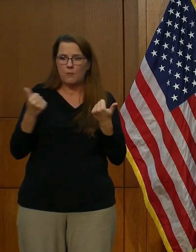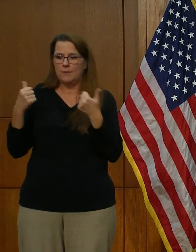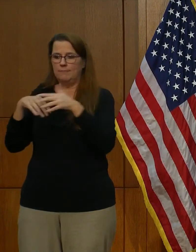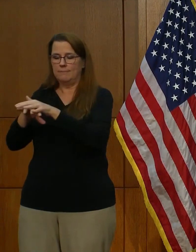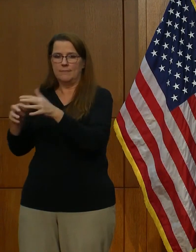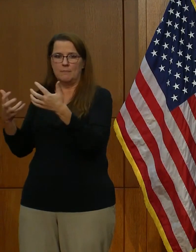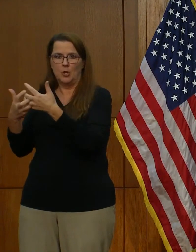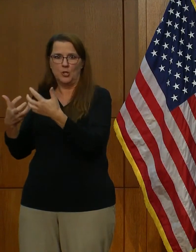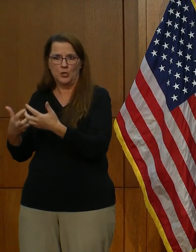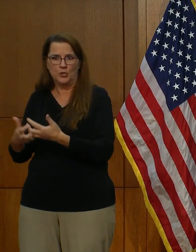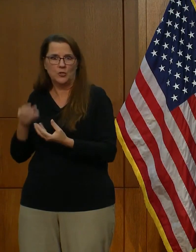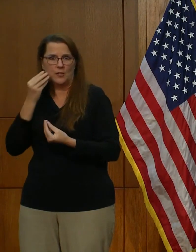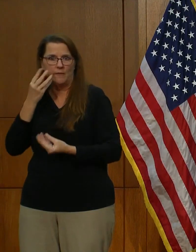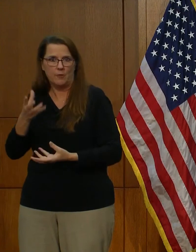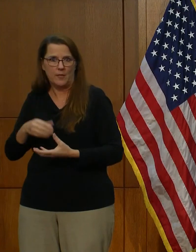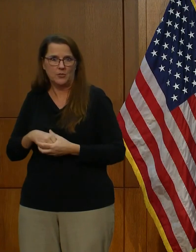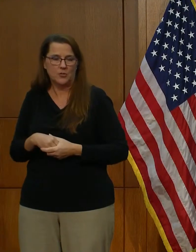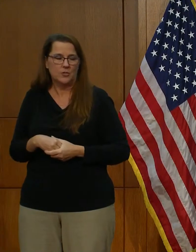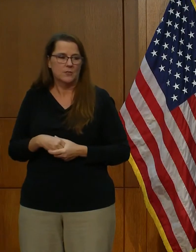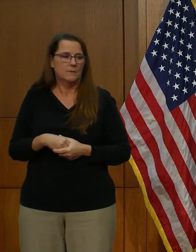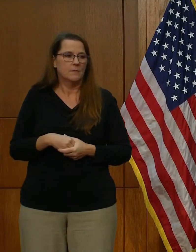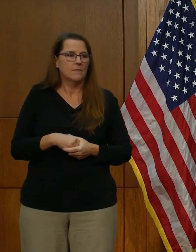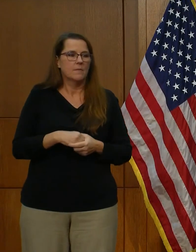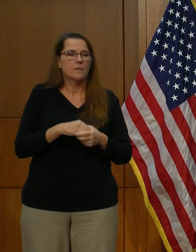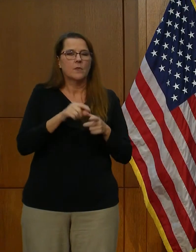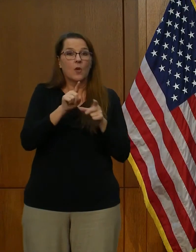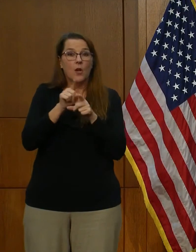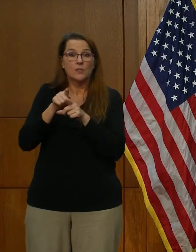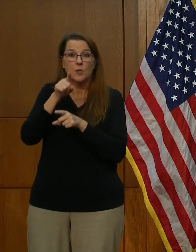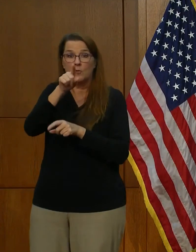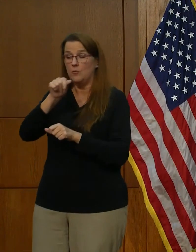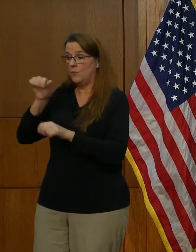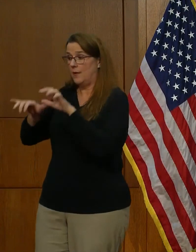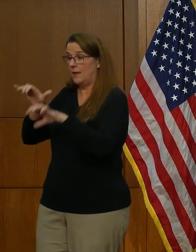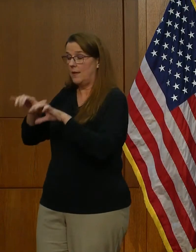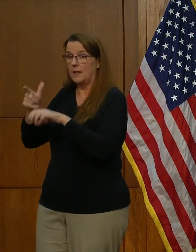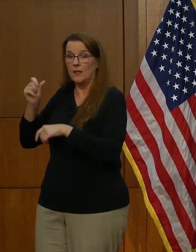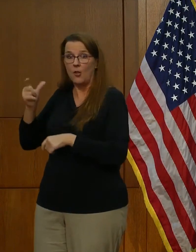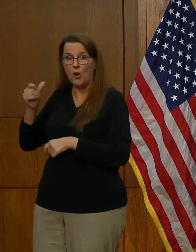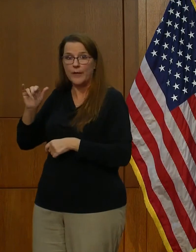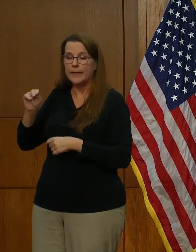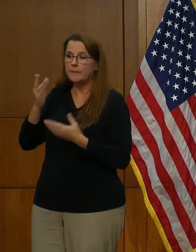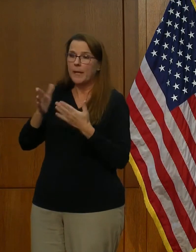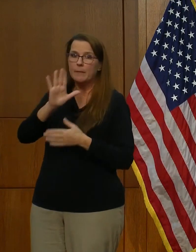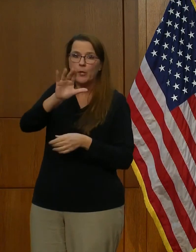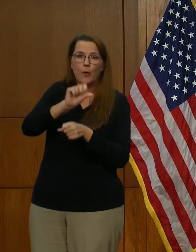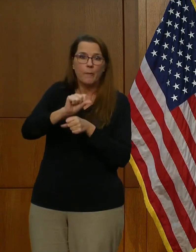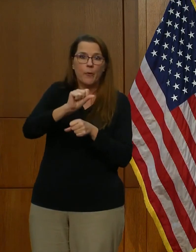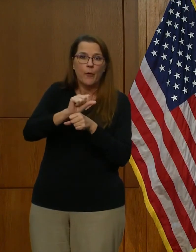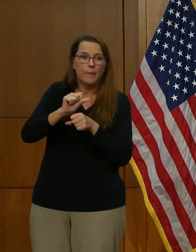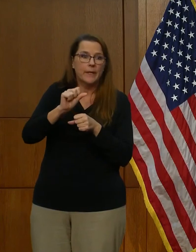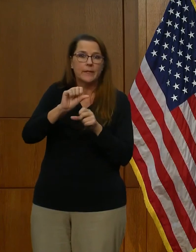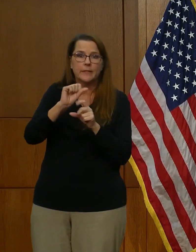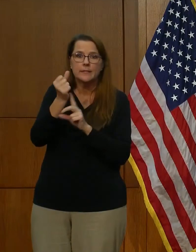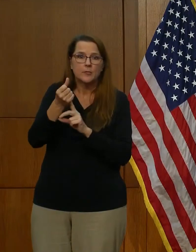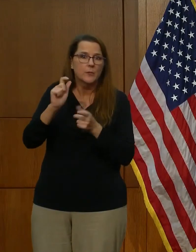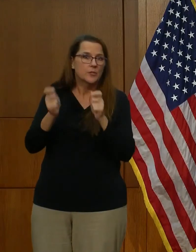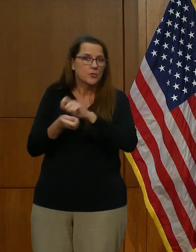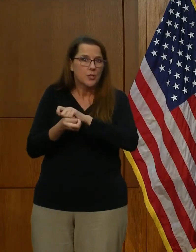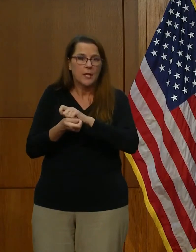NAME LAST NAME AND DATE OF BIRTH, BUT ALSO BECAUSE YOU KNOW YOU CAN YOU CAN LOG IN